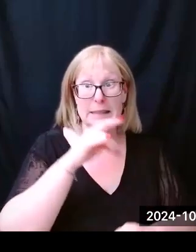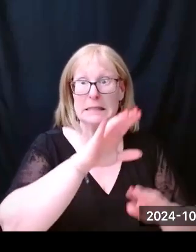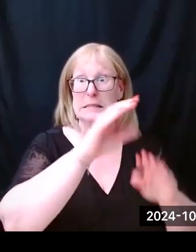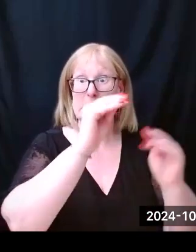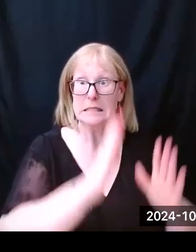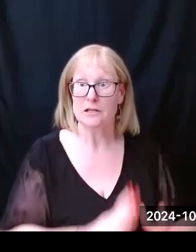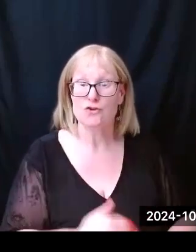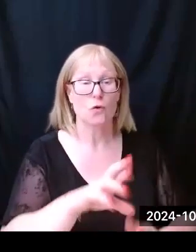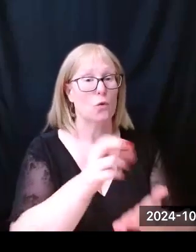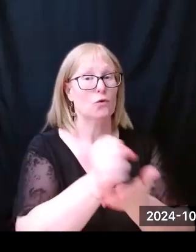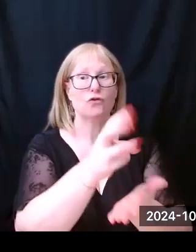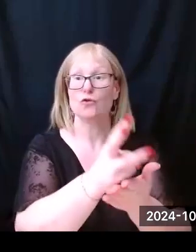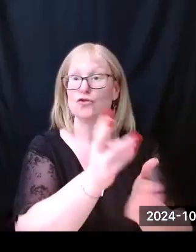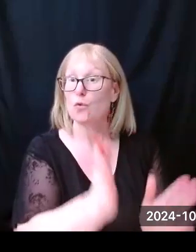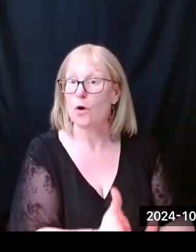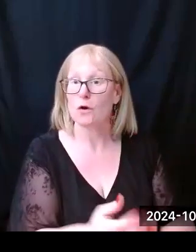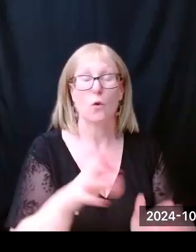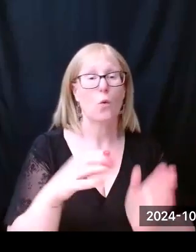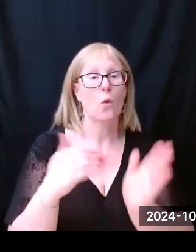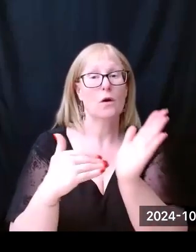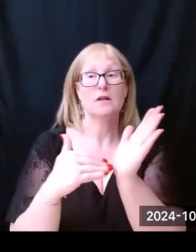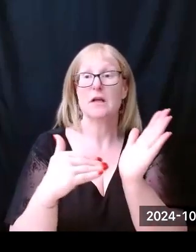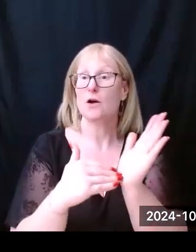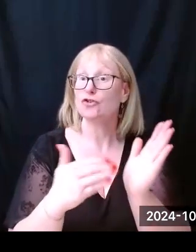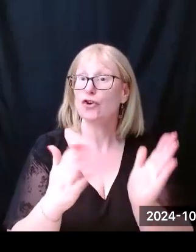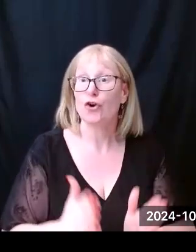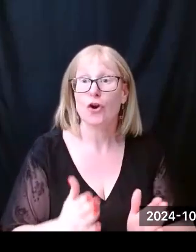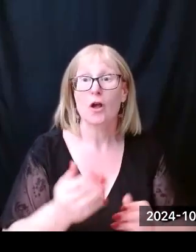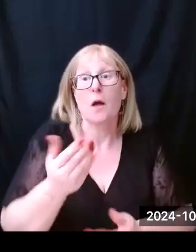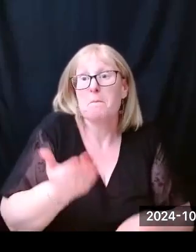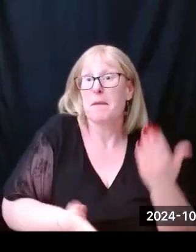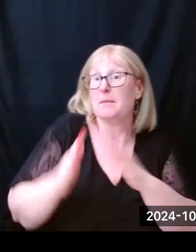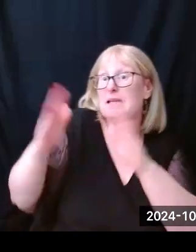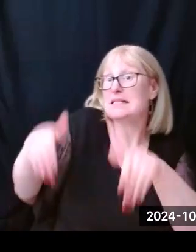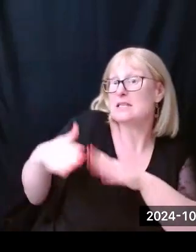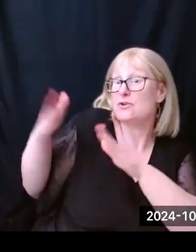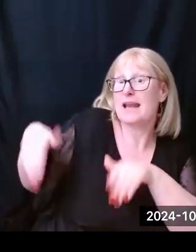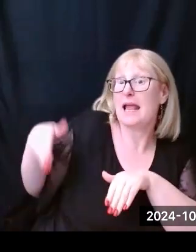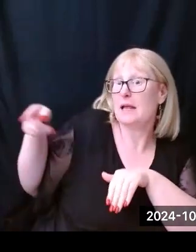Maybe it's a medical care provider like me. Maybe it's your neighbor or maybe it's your aunt or uncle.